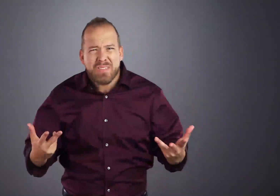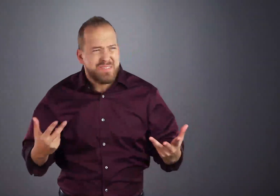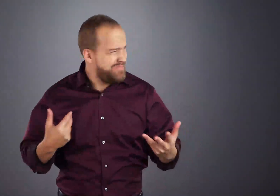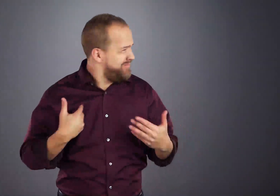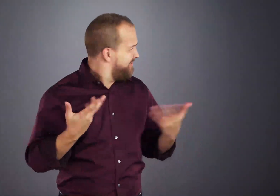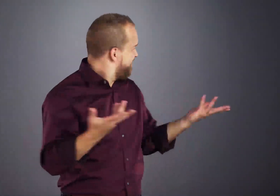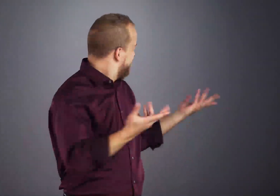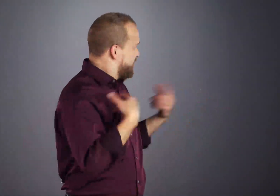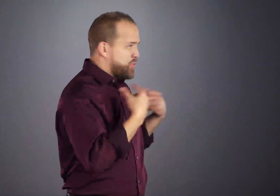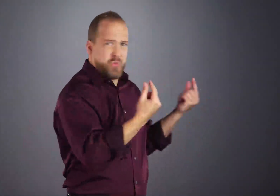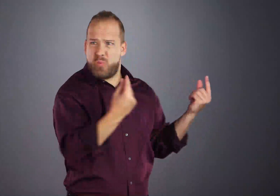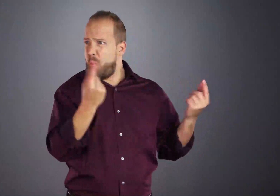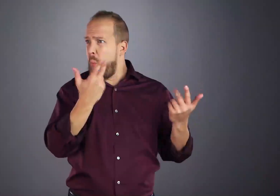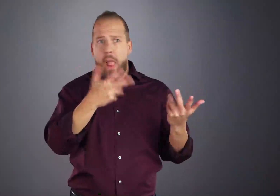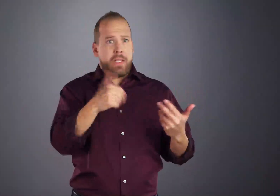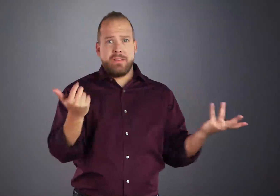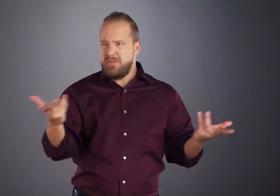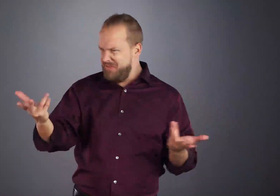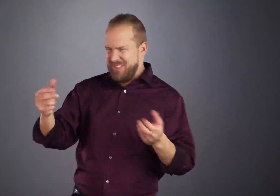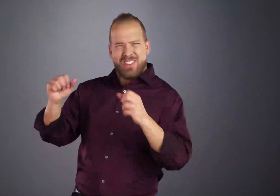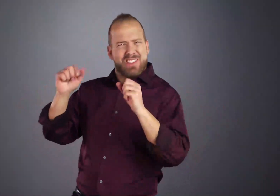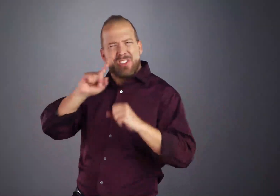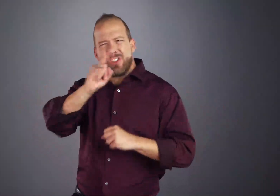Thus was I convinced